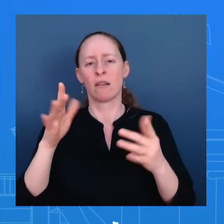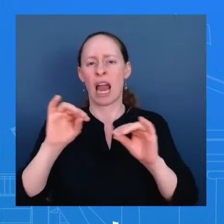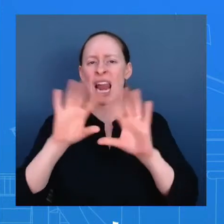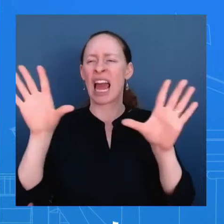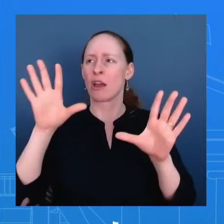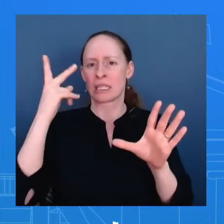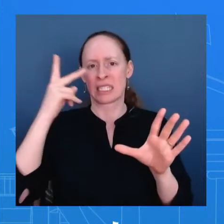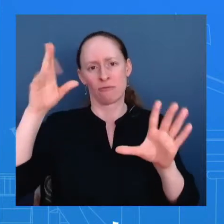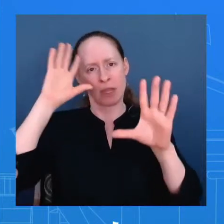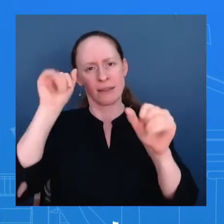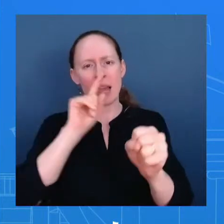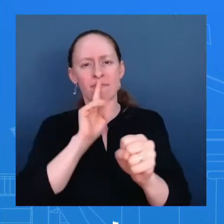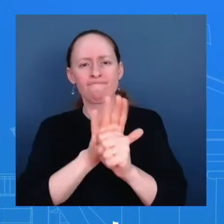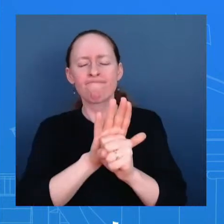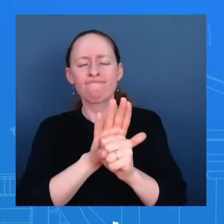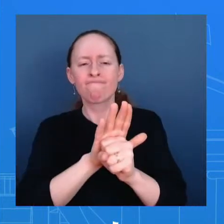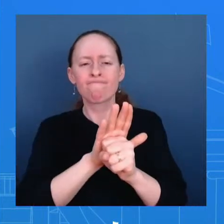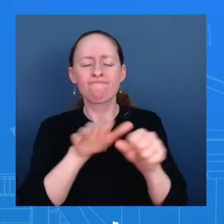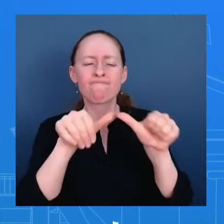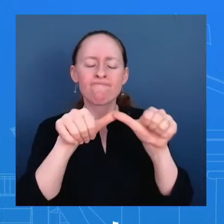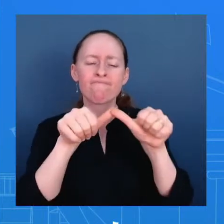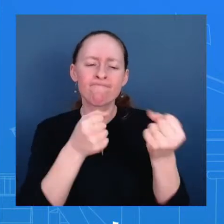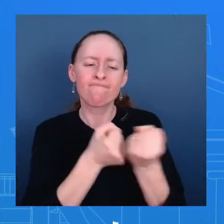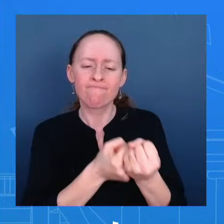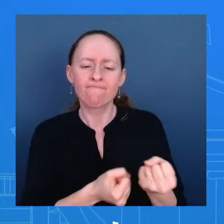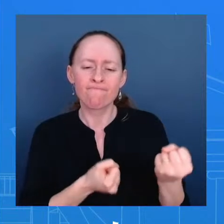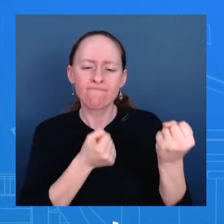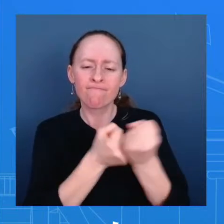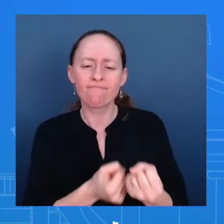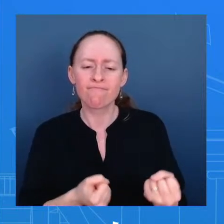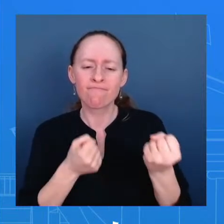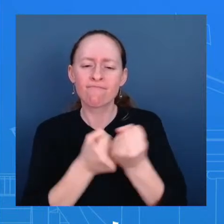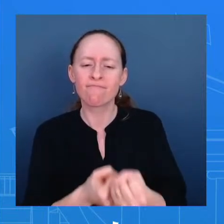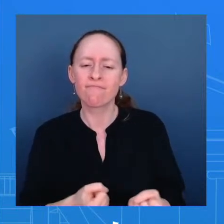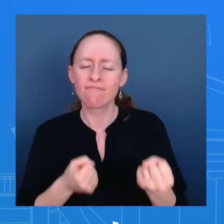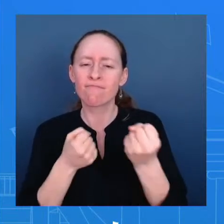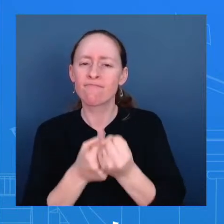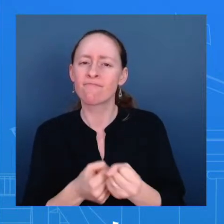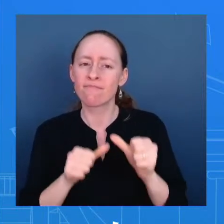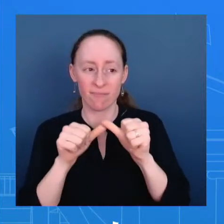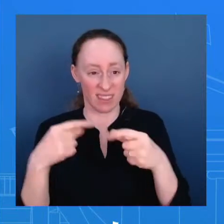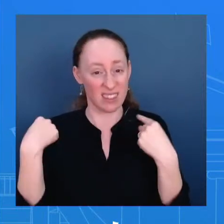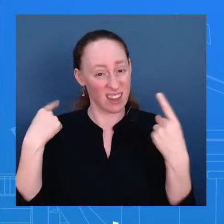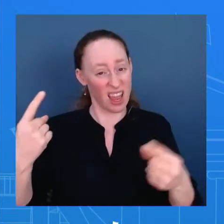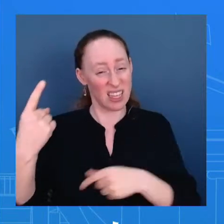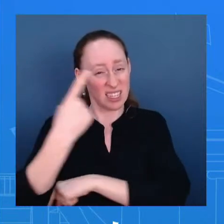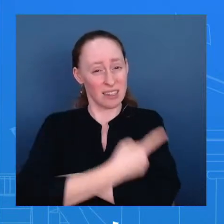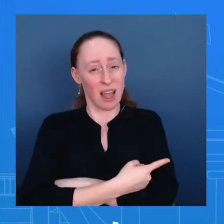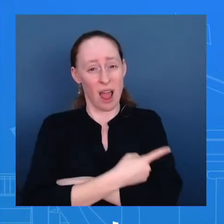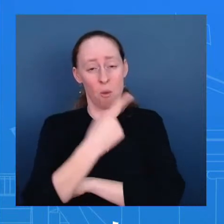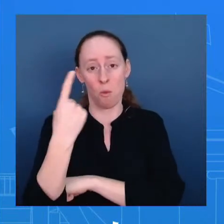that not only do we declare that equity and -- and -- is a central theme sacrosanct to this --